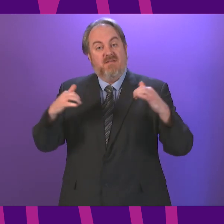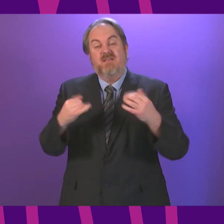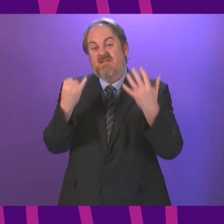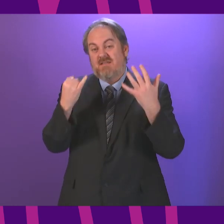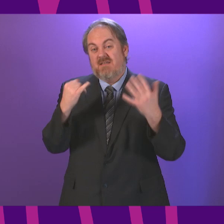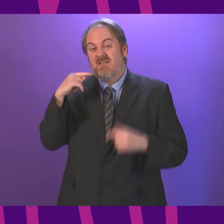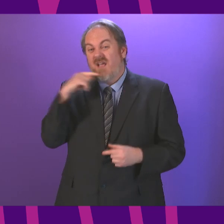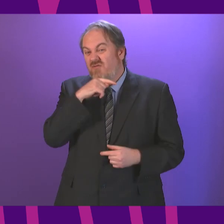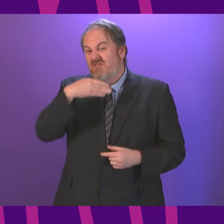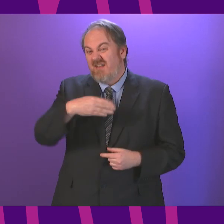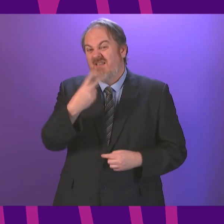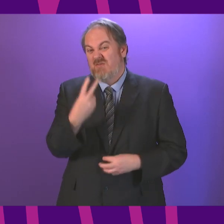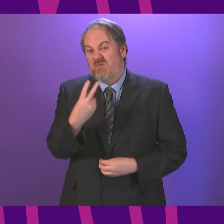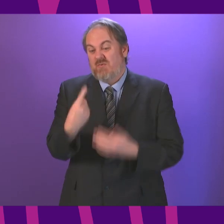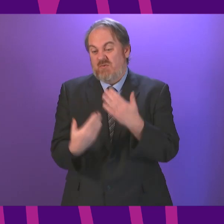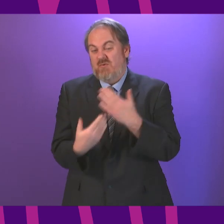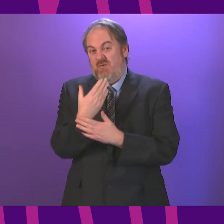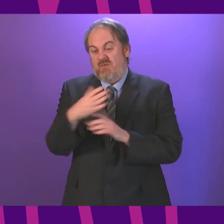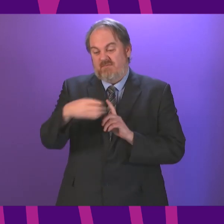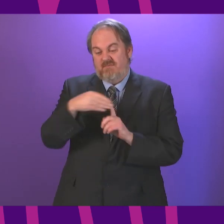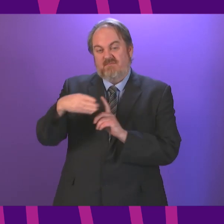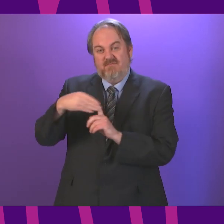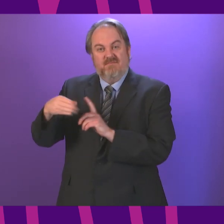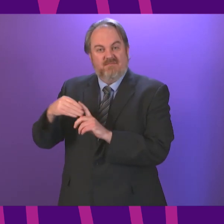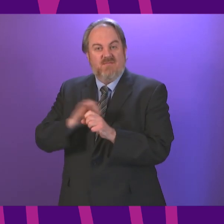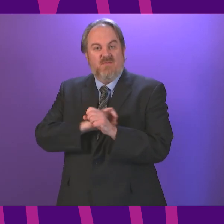new Covid cases were reported, which is 3.1 per cent of all the tests that were carried out